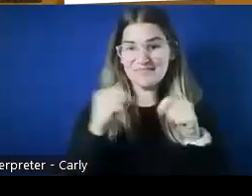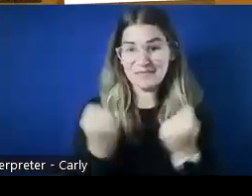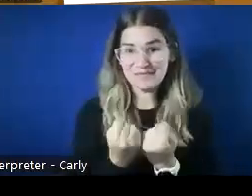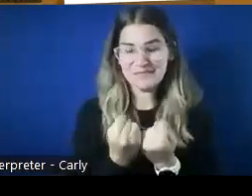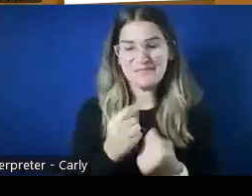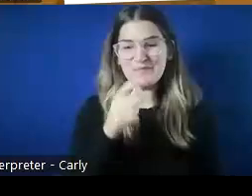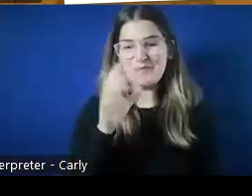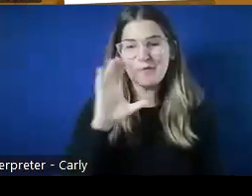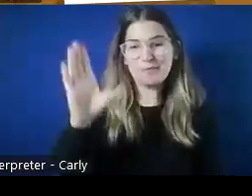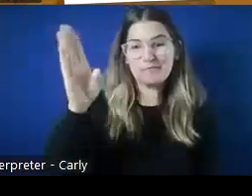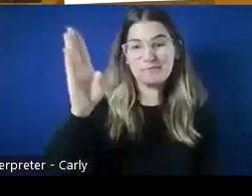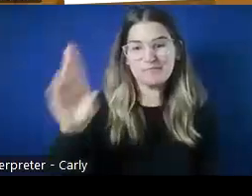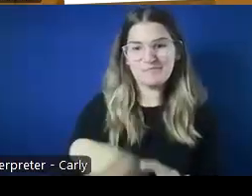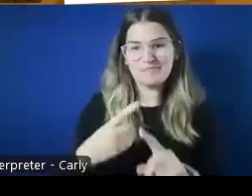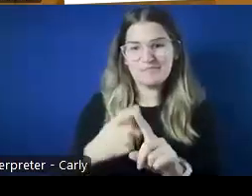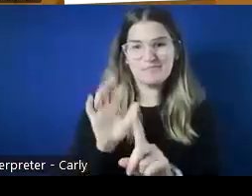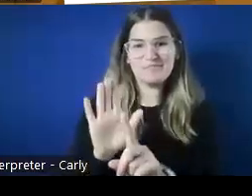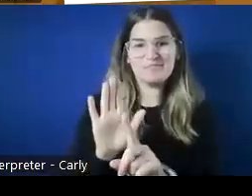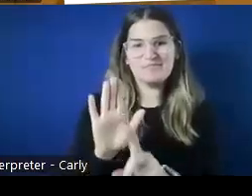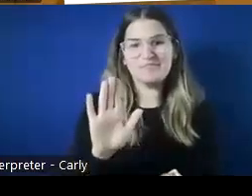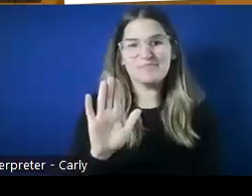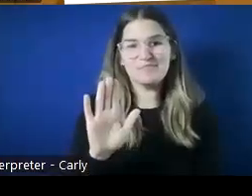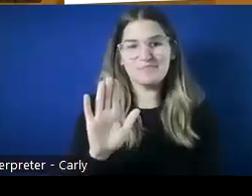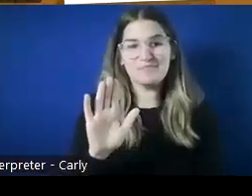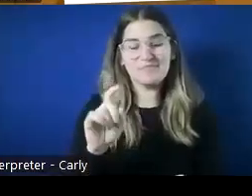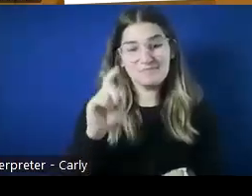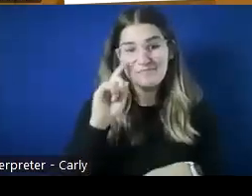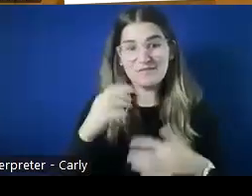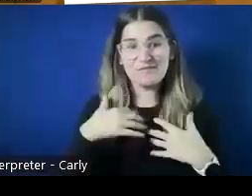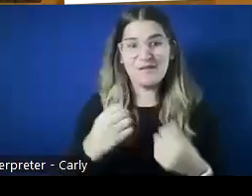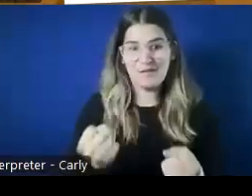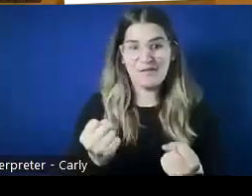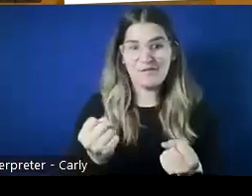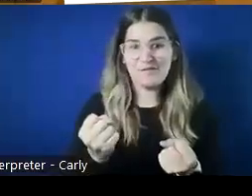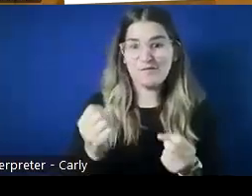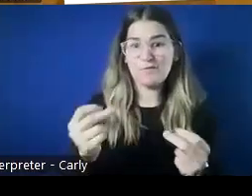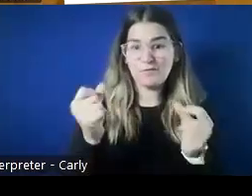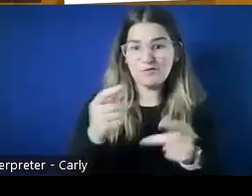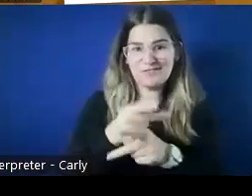present to you about brighter days pediatric Mental Health Urgent Care and consistent with